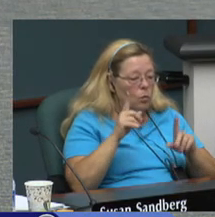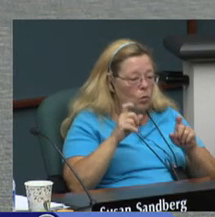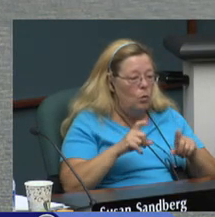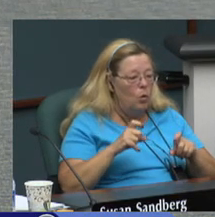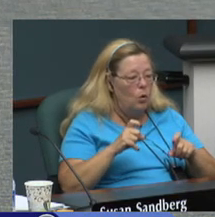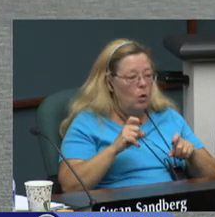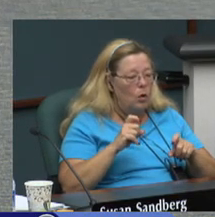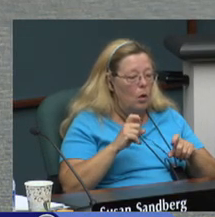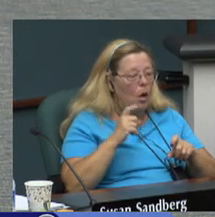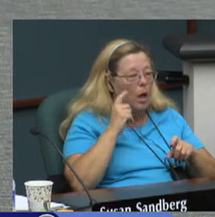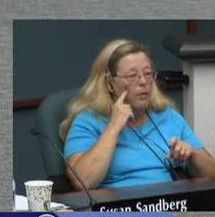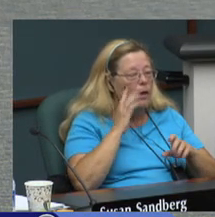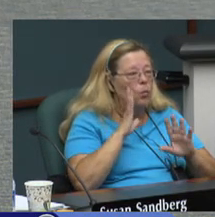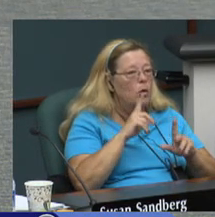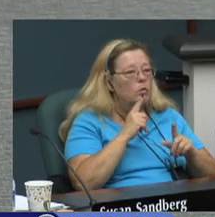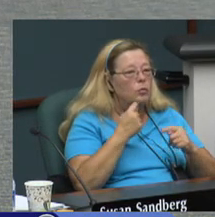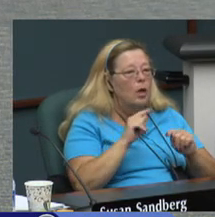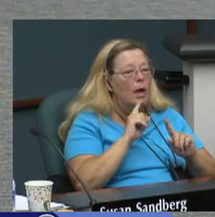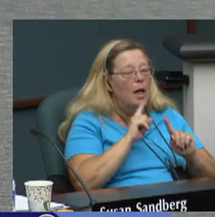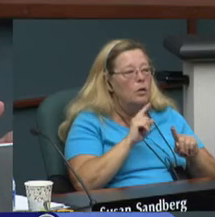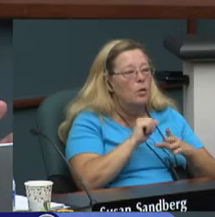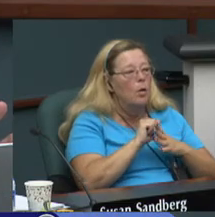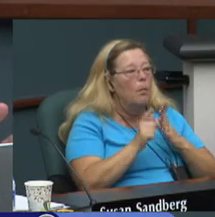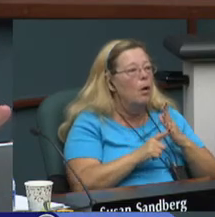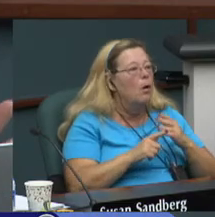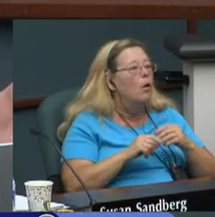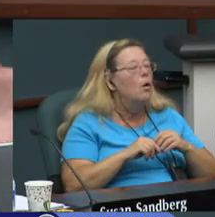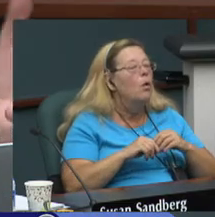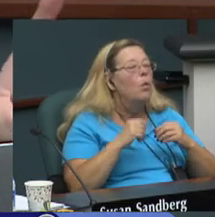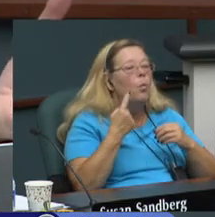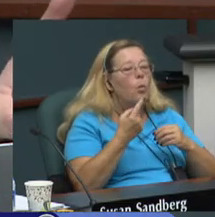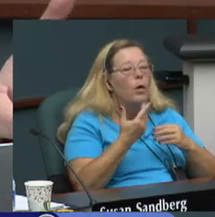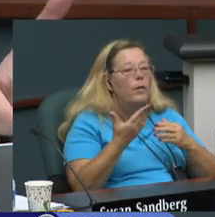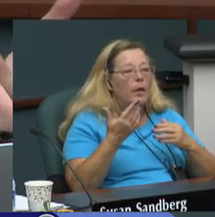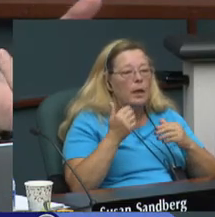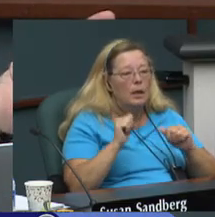them all at some point one thing I'd like to know is can we have a brief